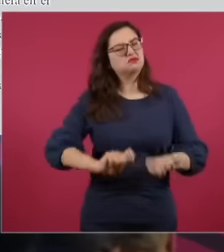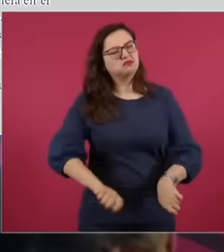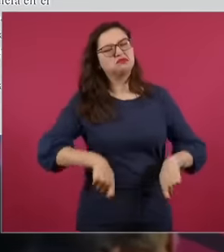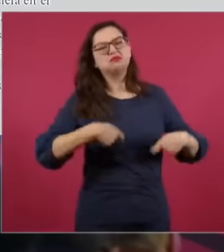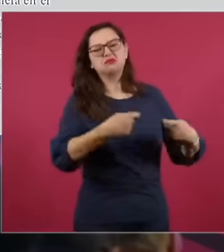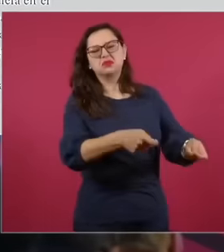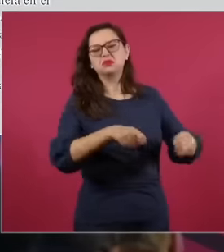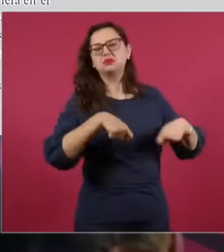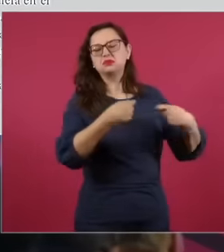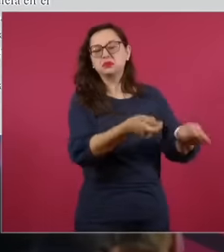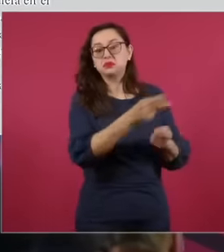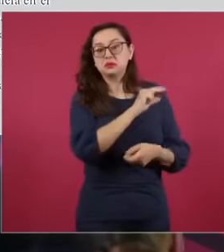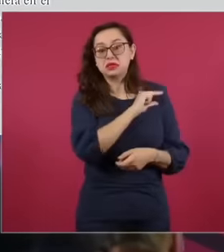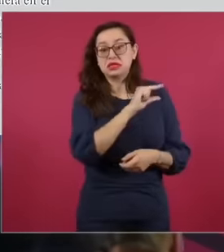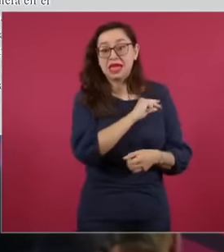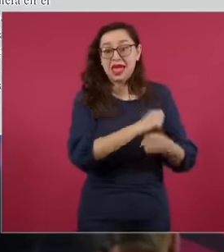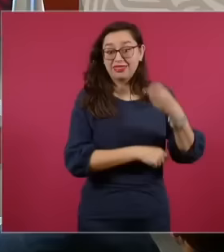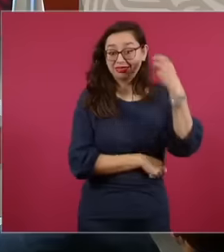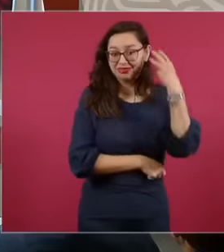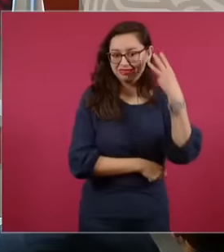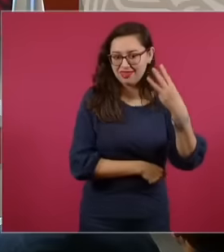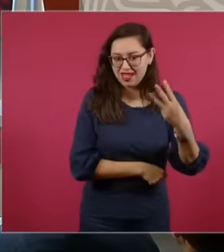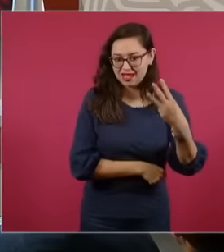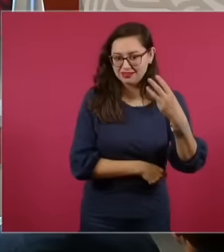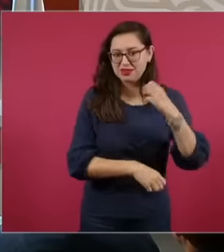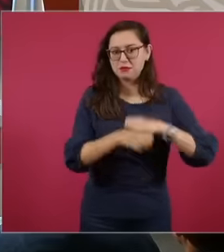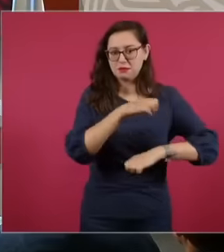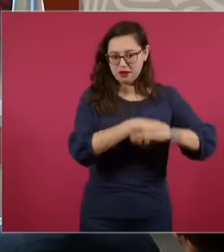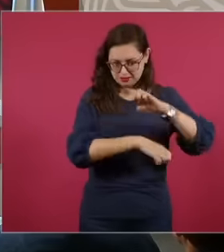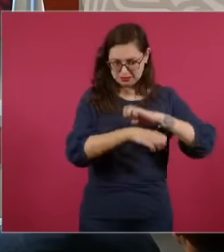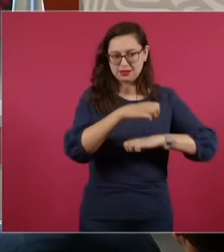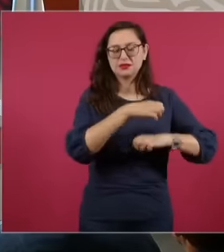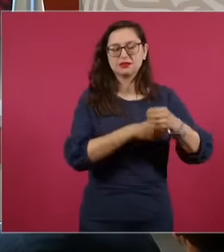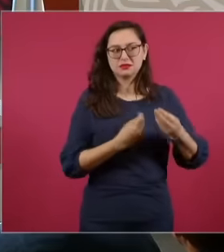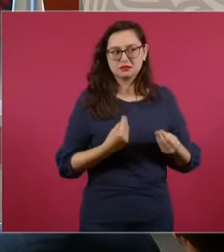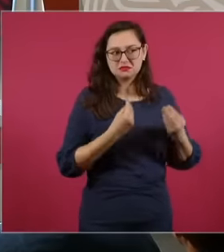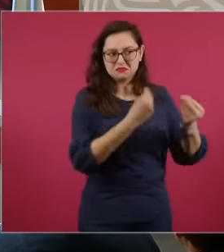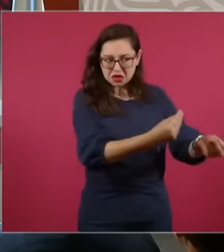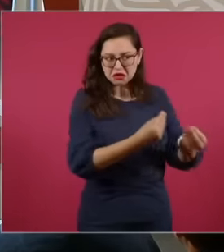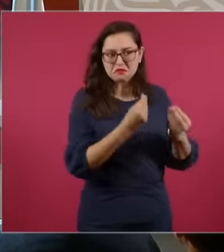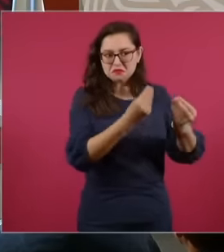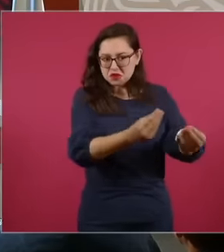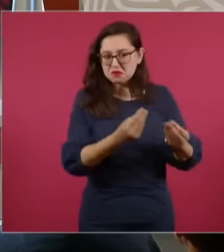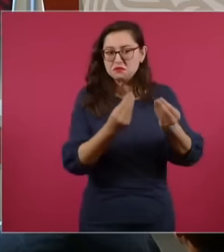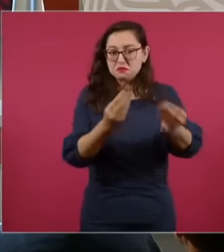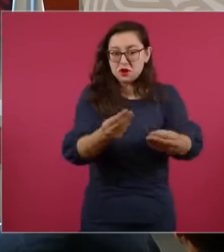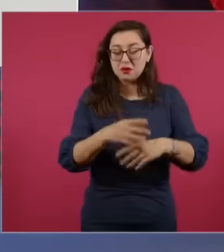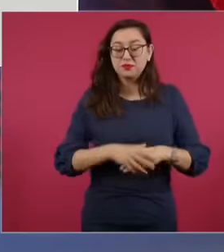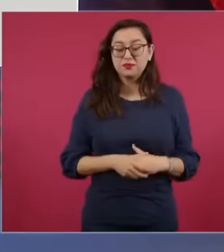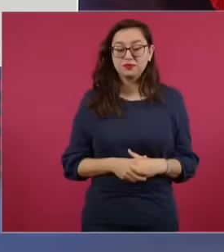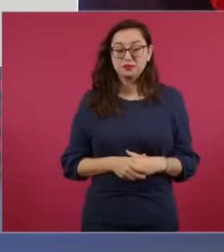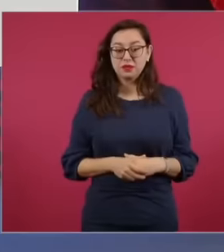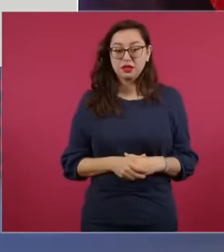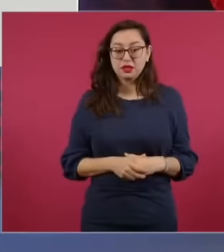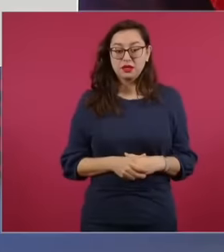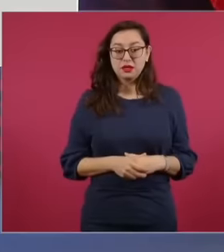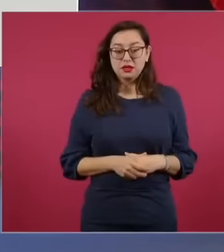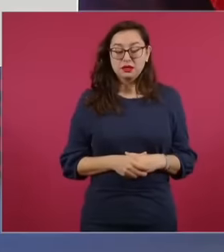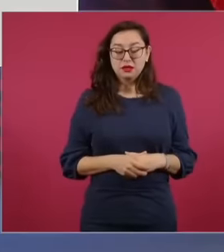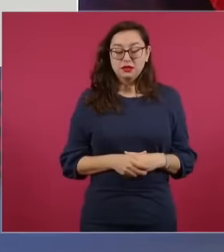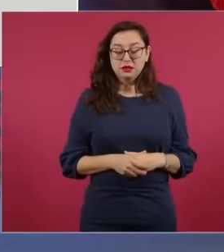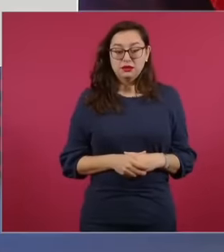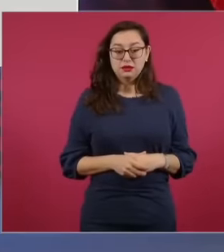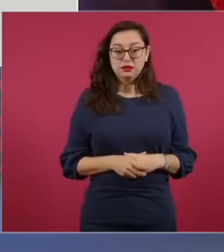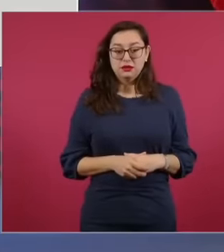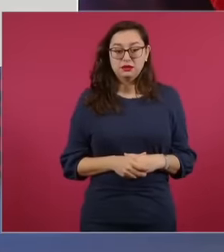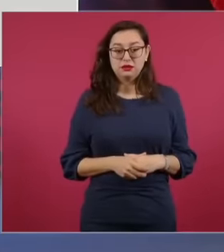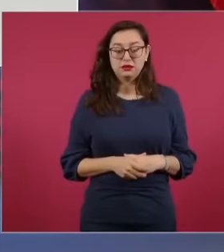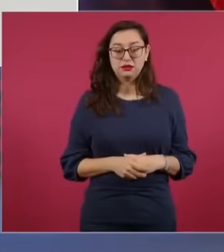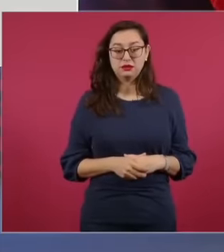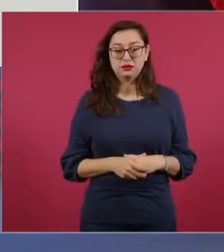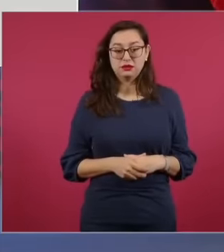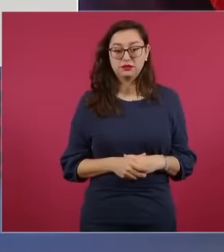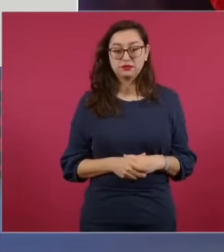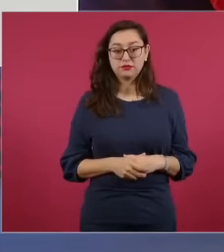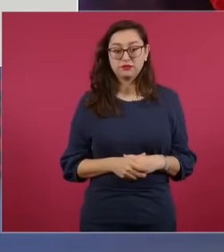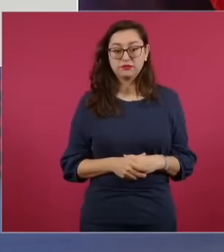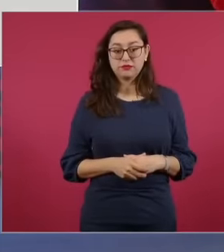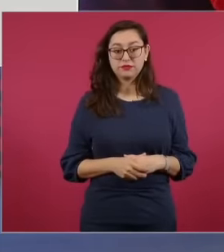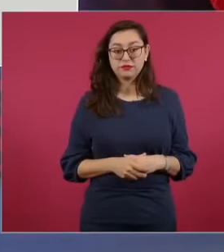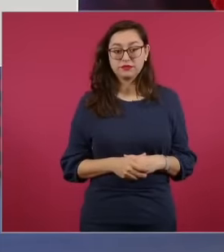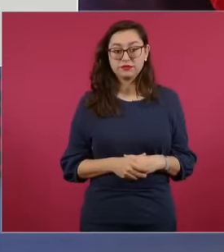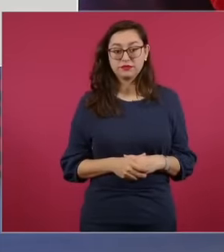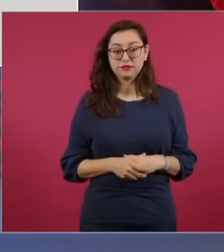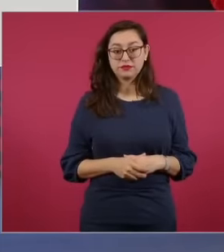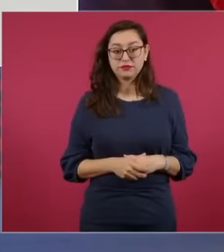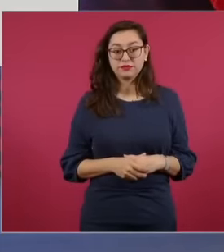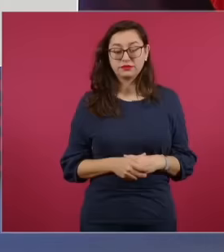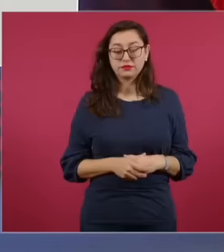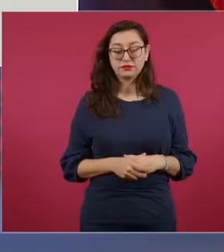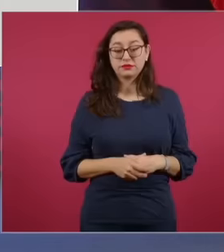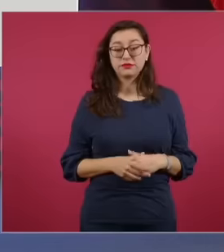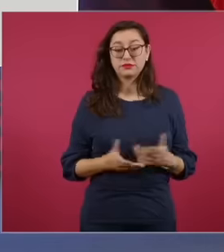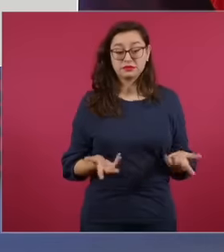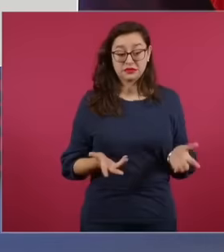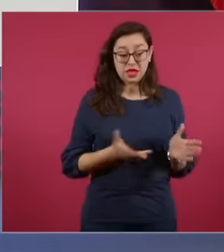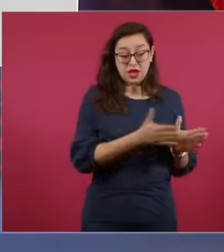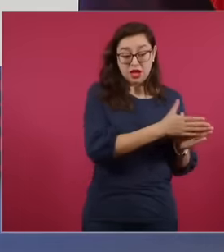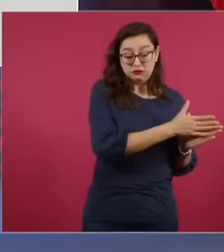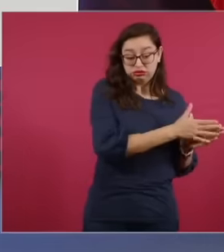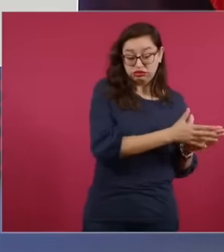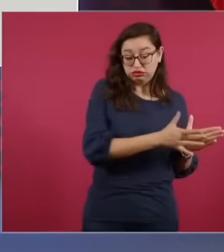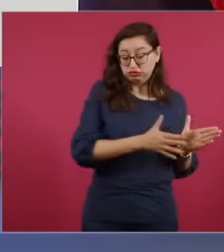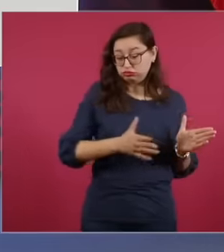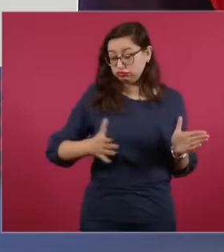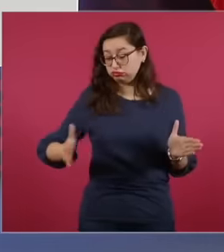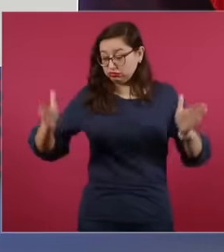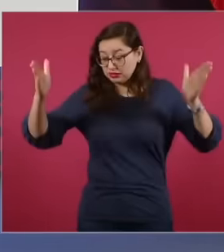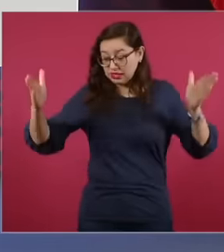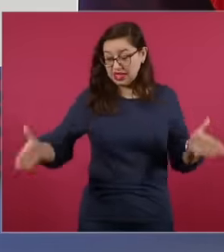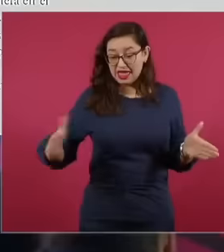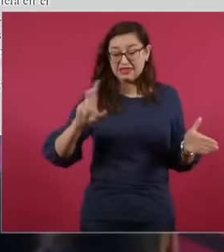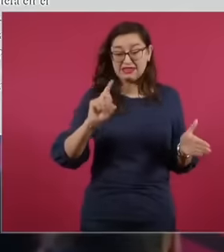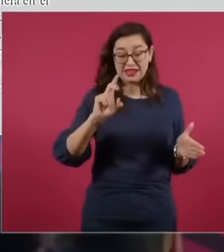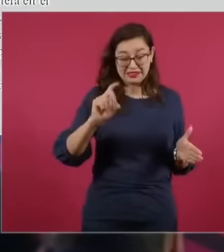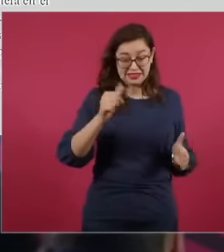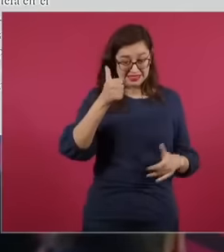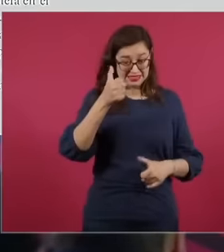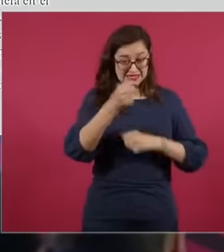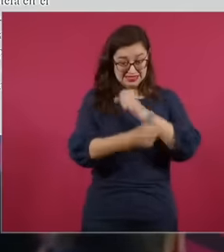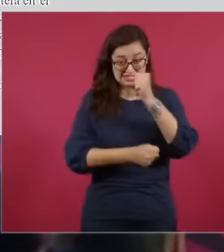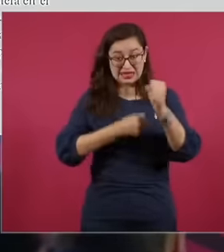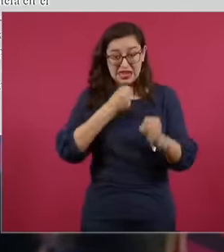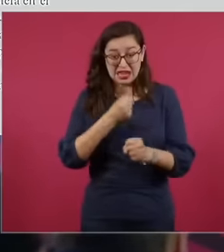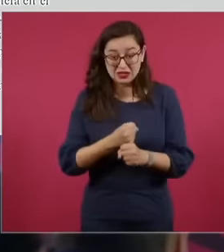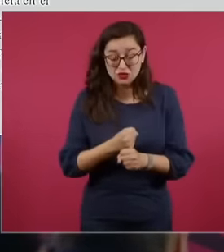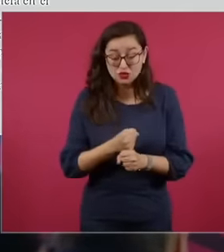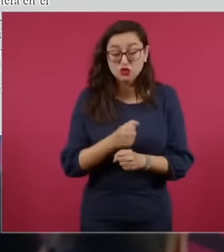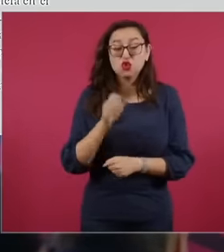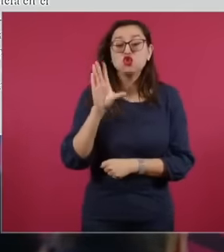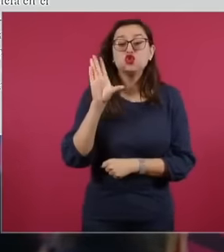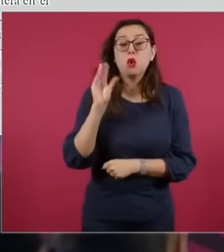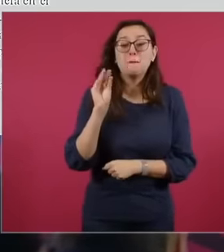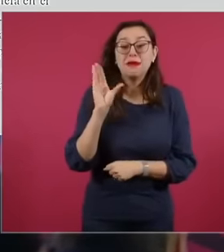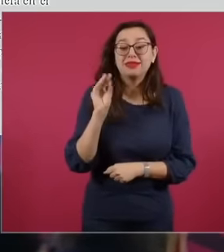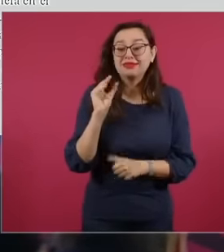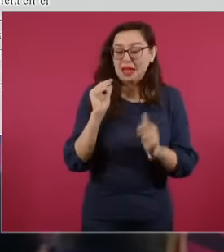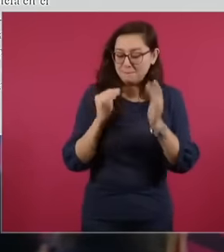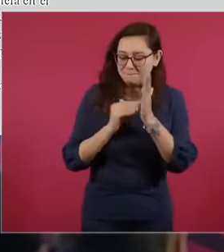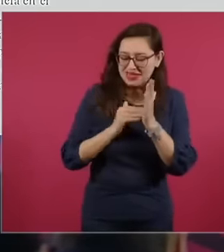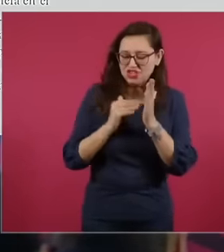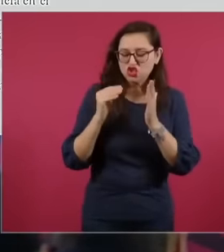three consortiums in the country on the 22nd, here look at 36 years 90 million hectares will be concessioned